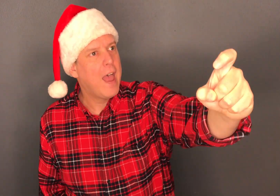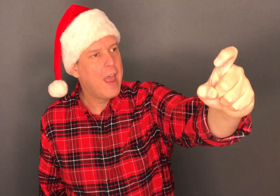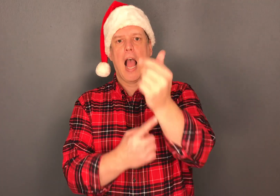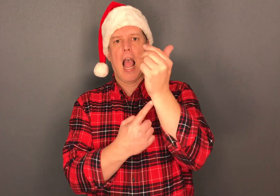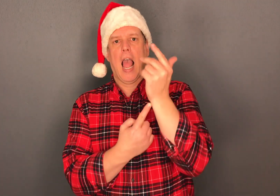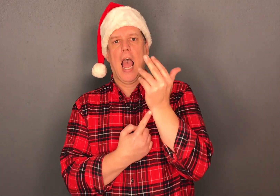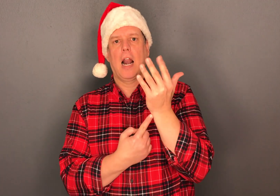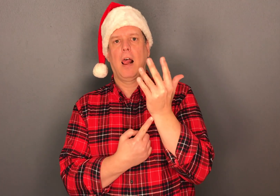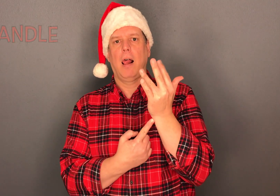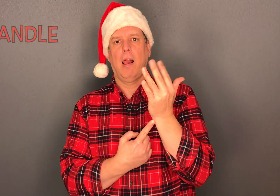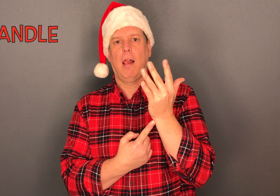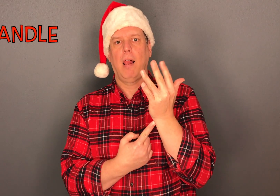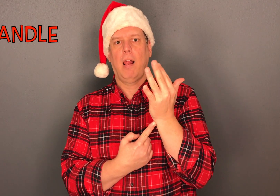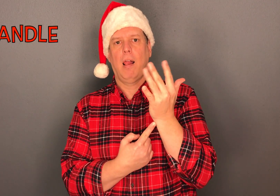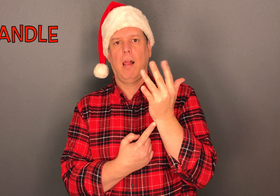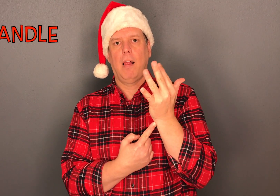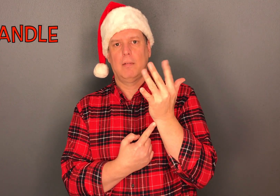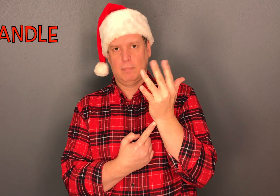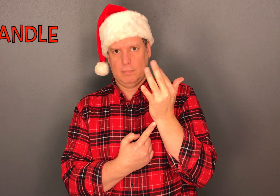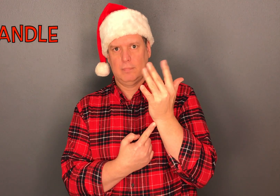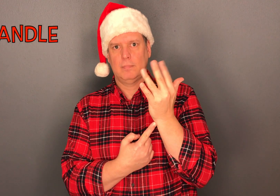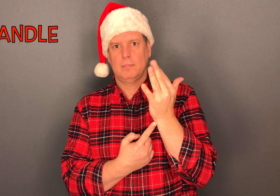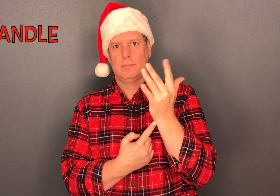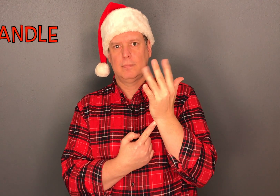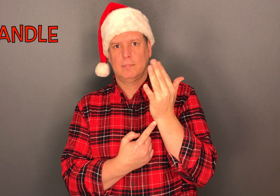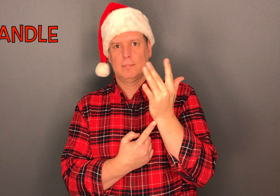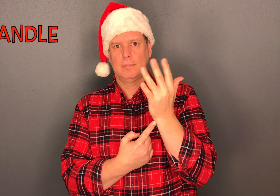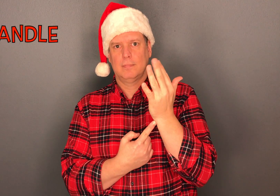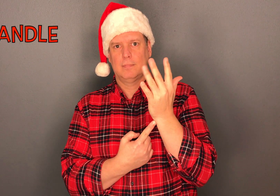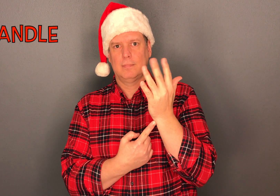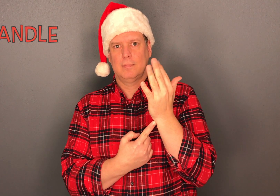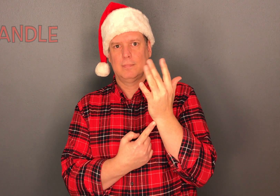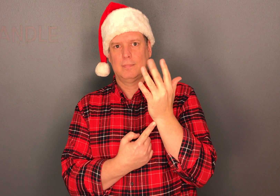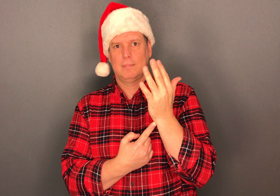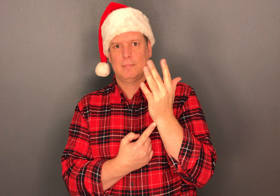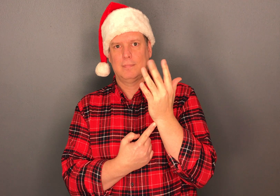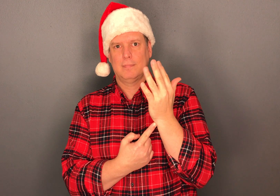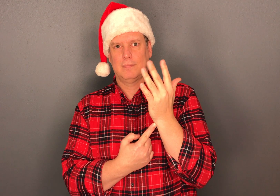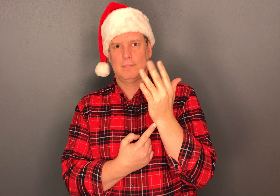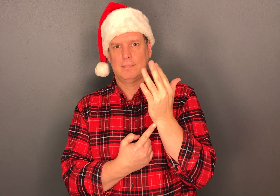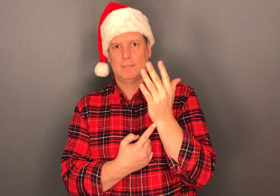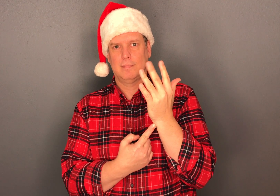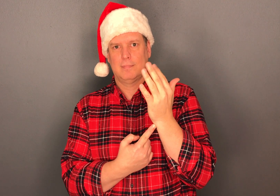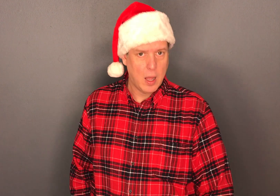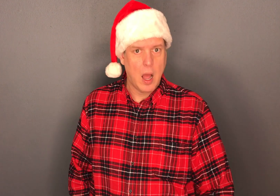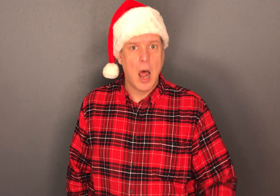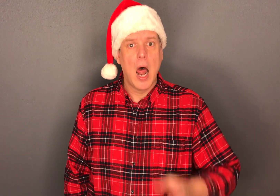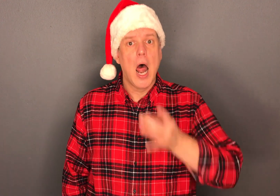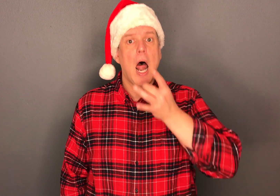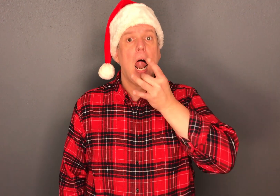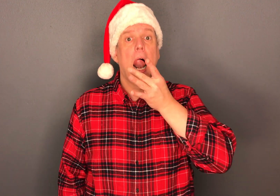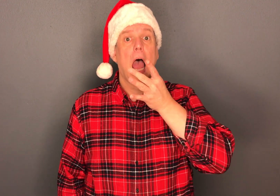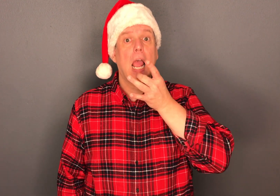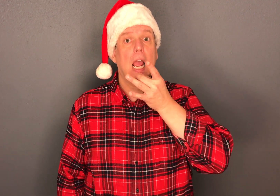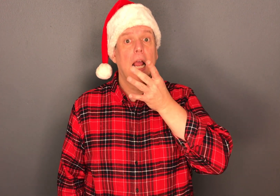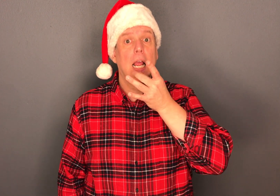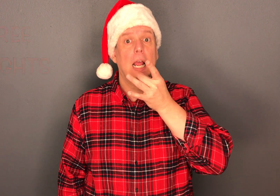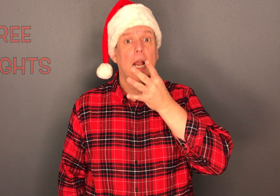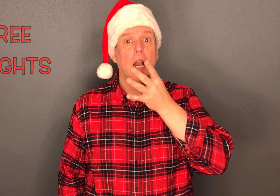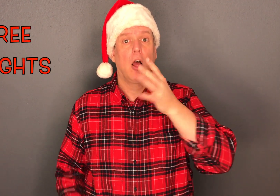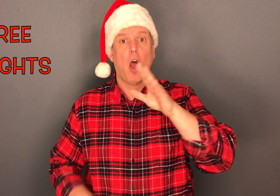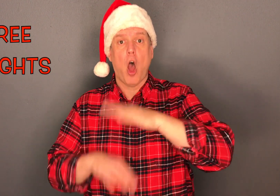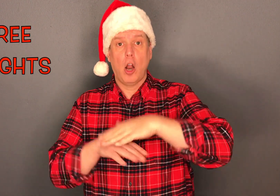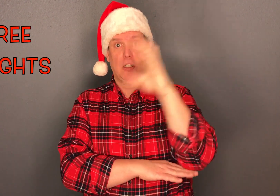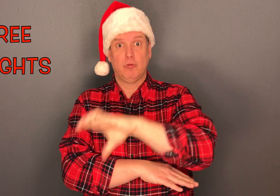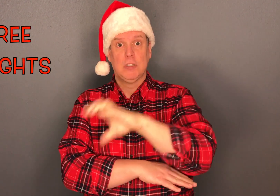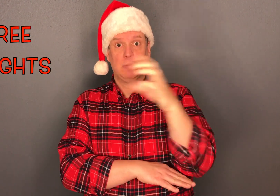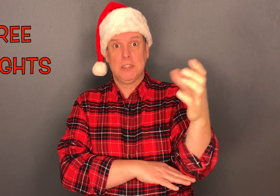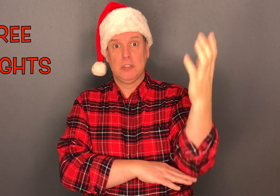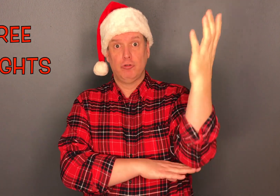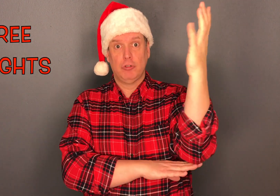perspective when I hang things that's what it looks like